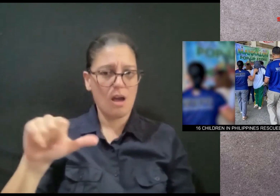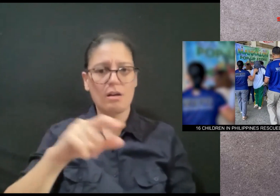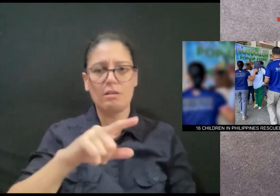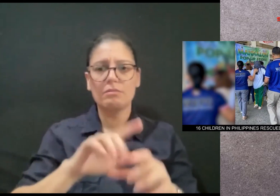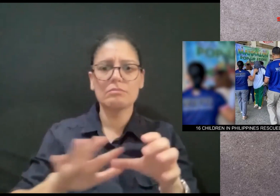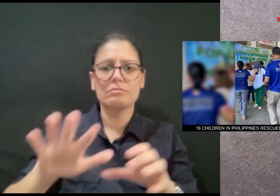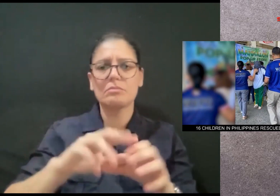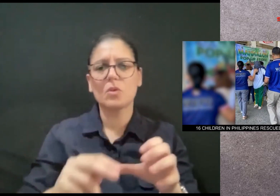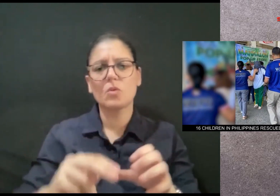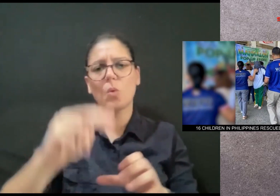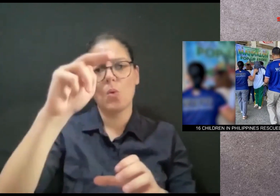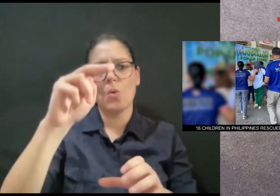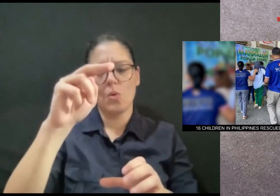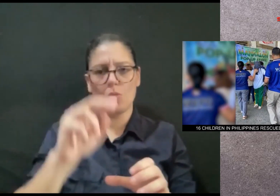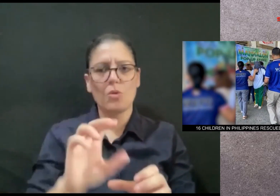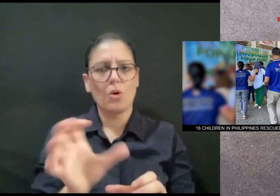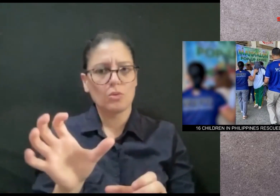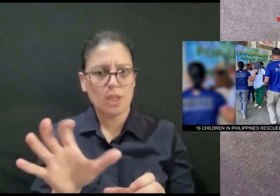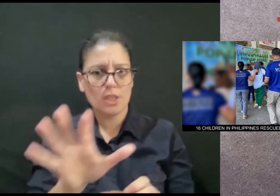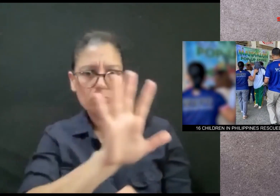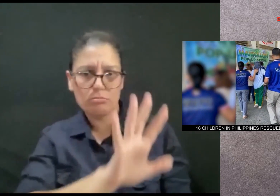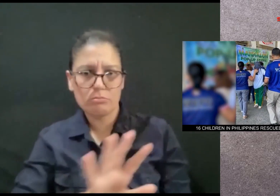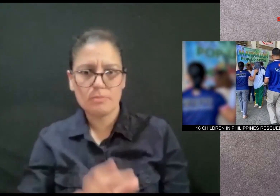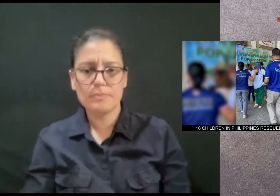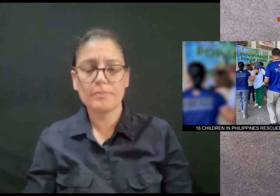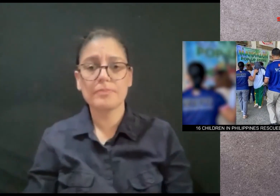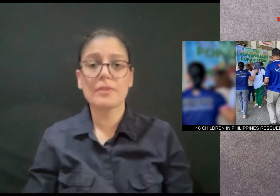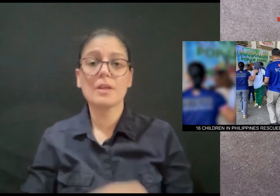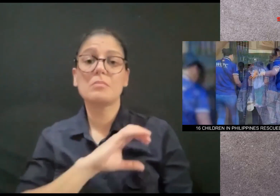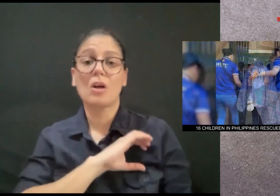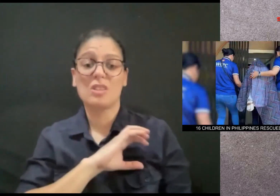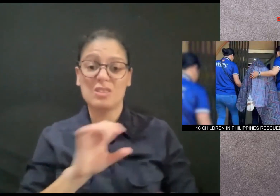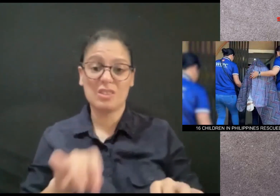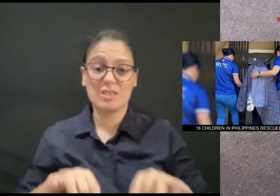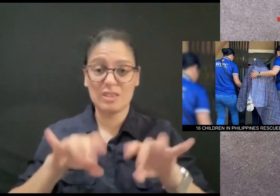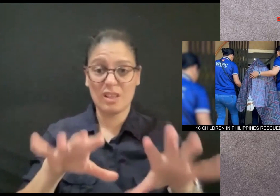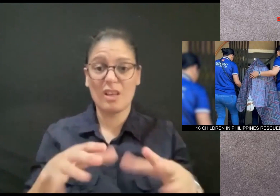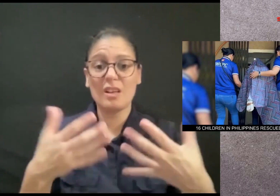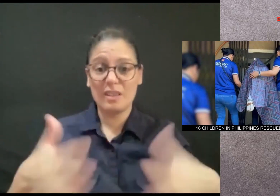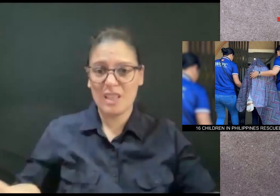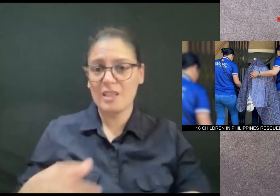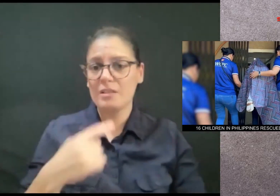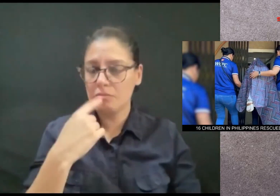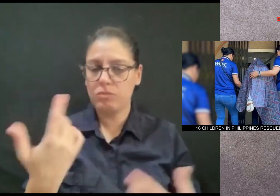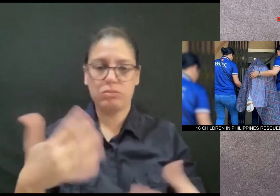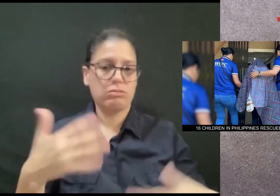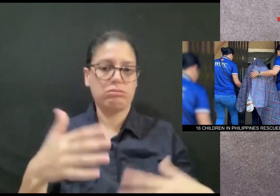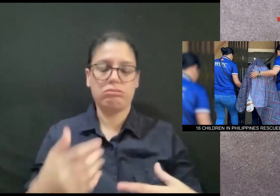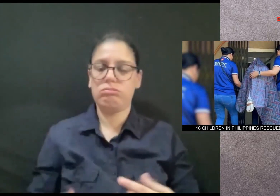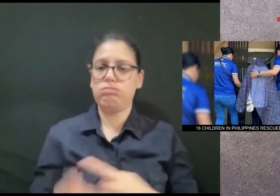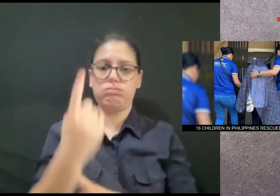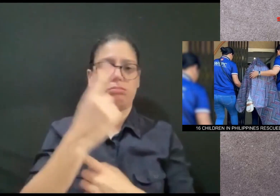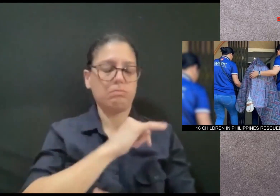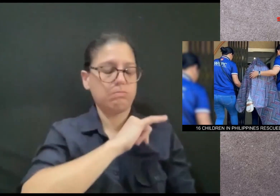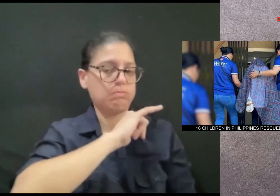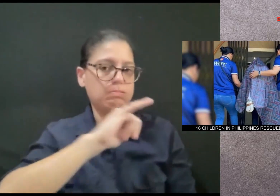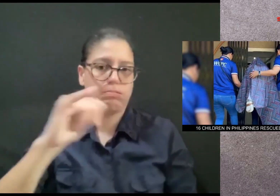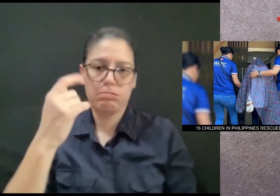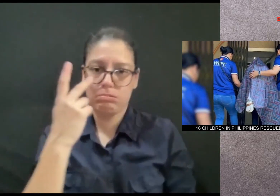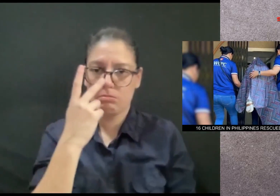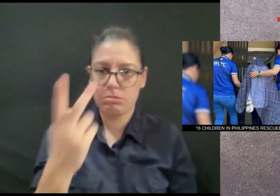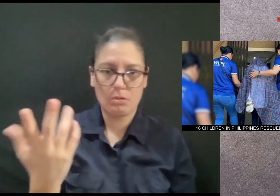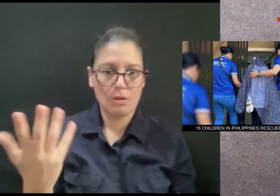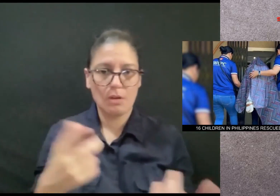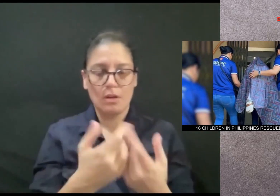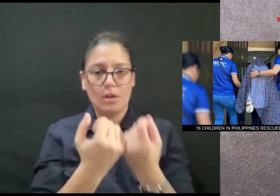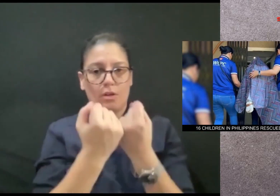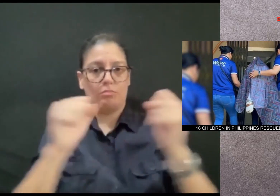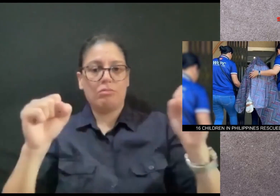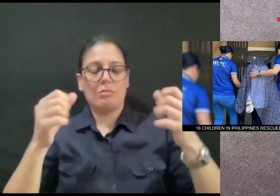and a province in the country's north Australian police say this is a record number of children